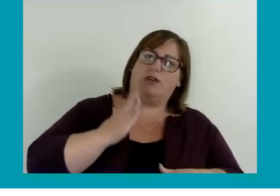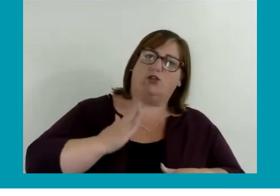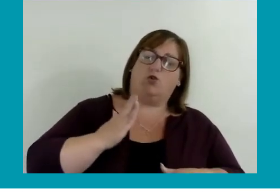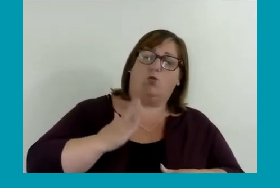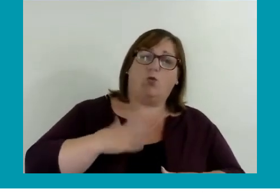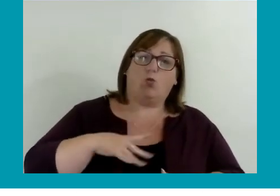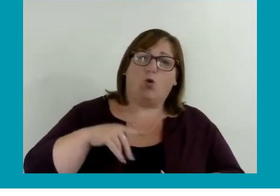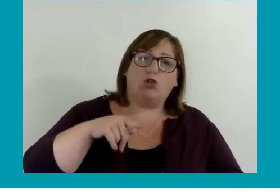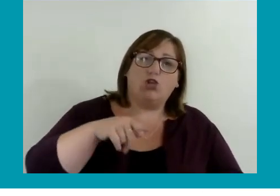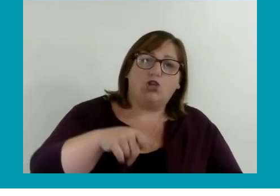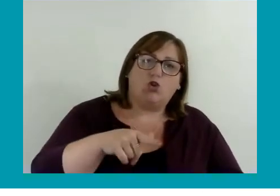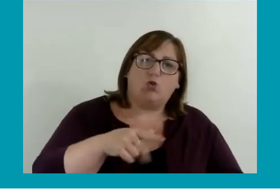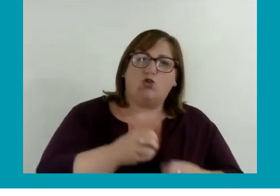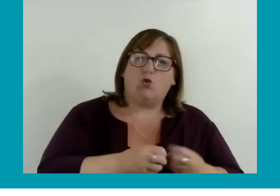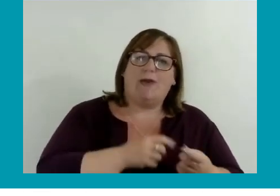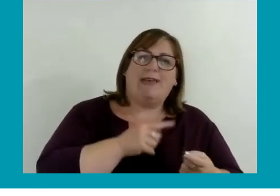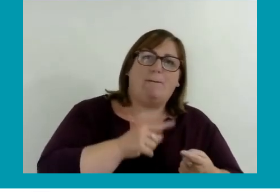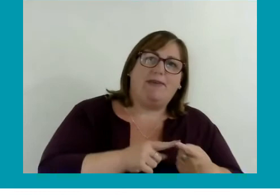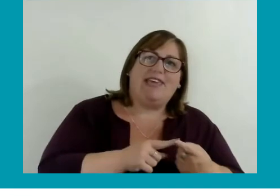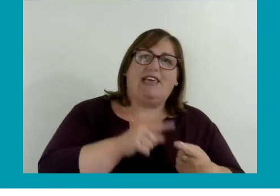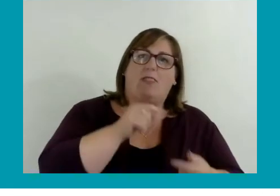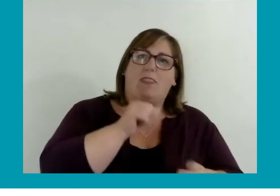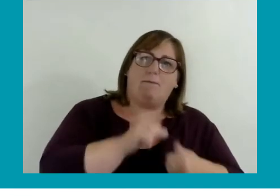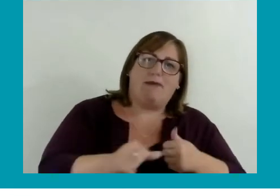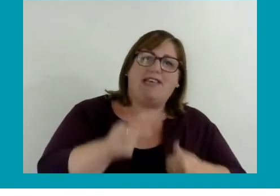and it was really interesting what you were saying about you know